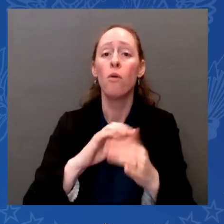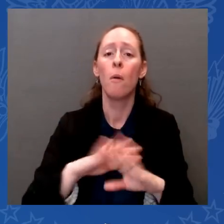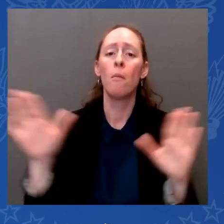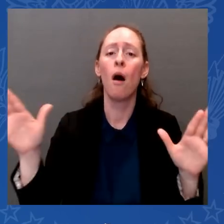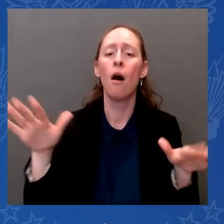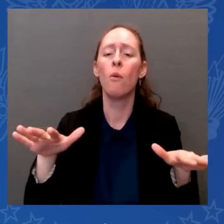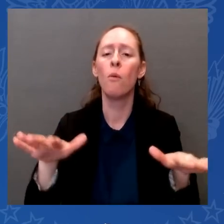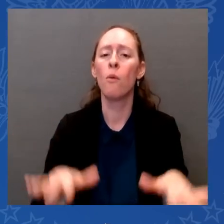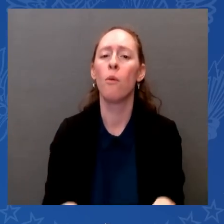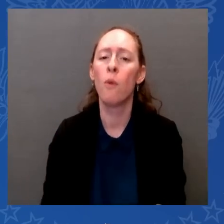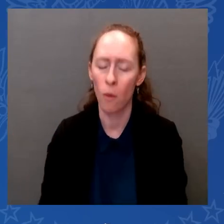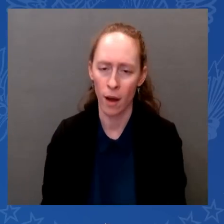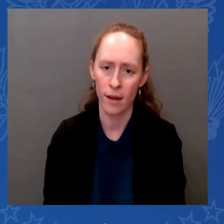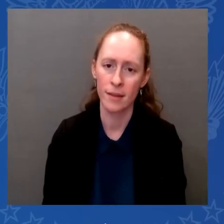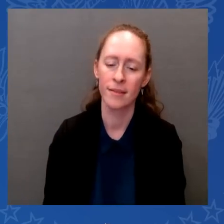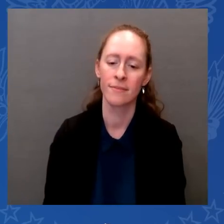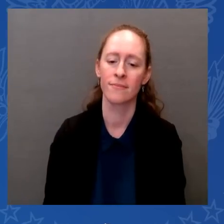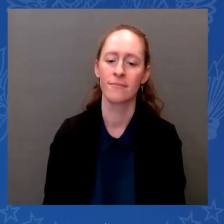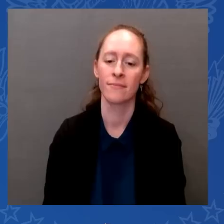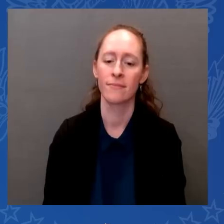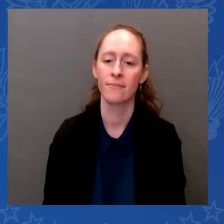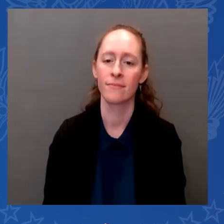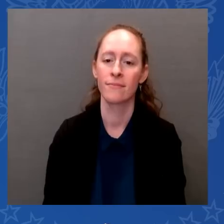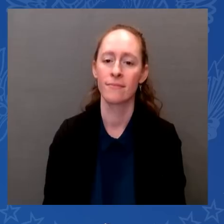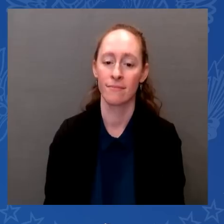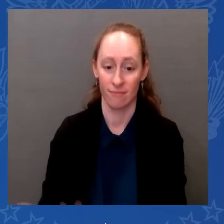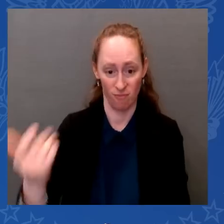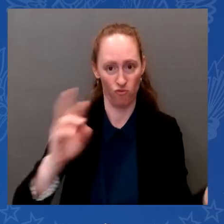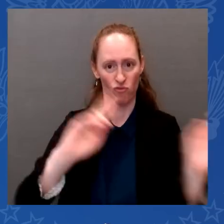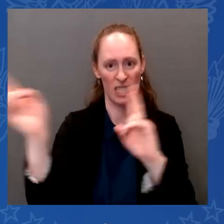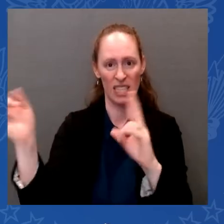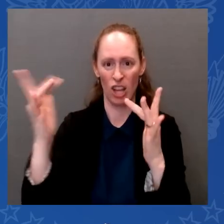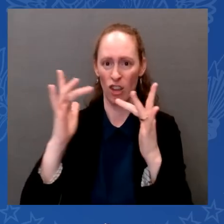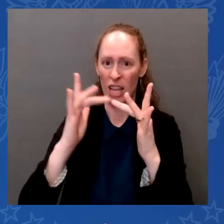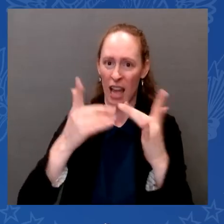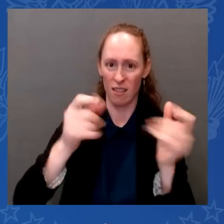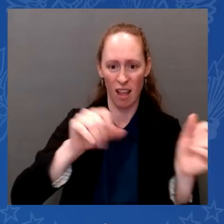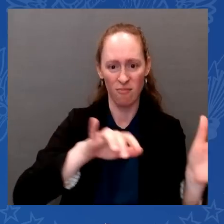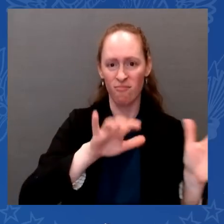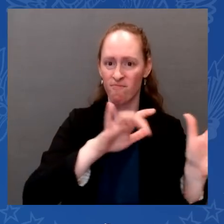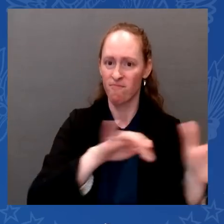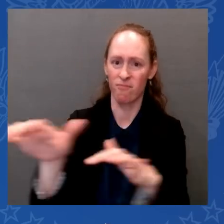StudentAid.gov. It's easy, simple, and fast.